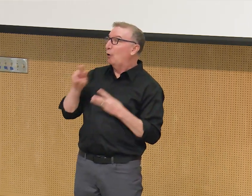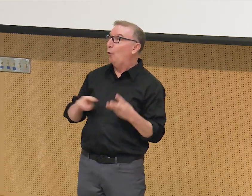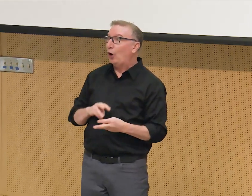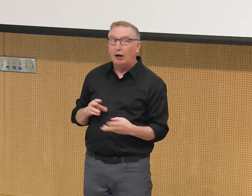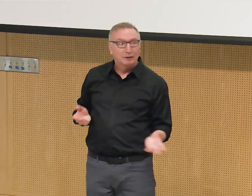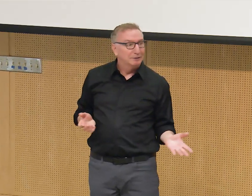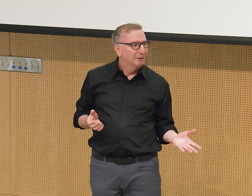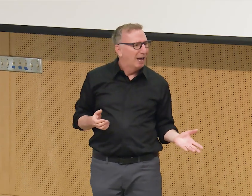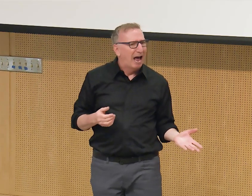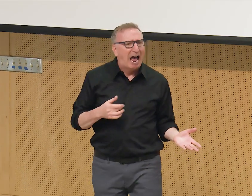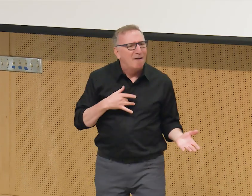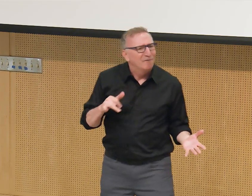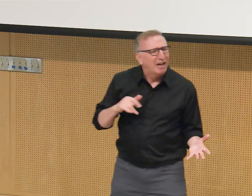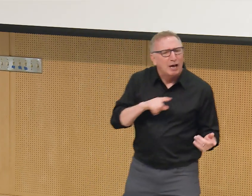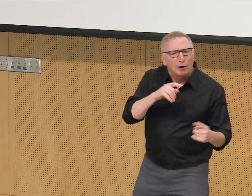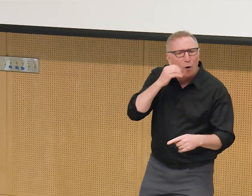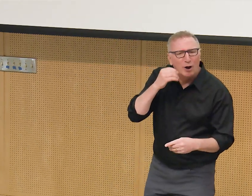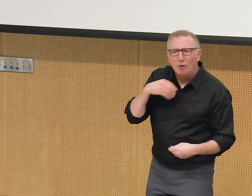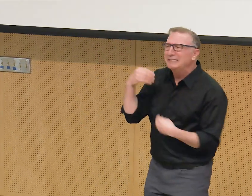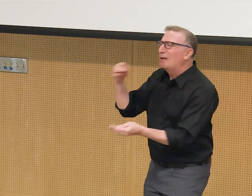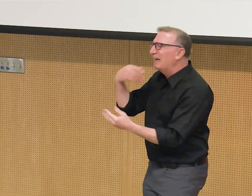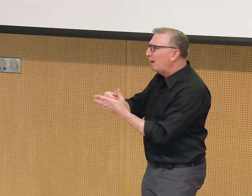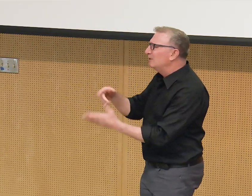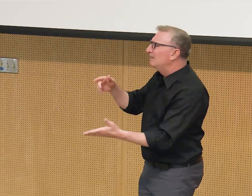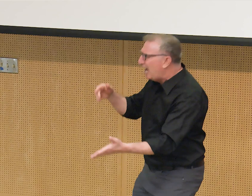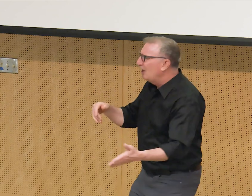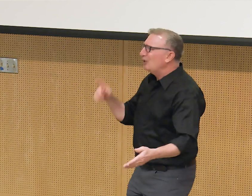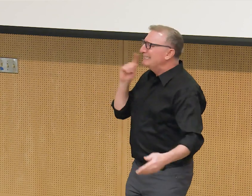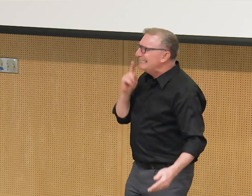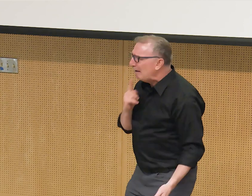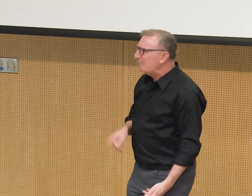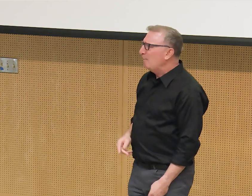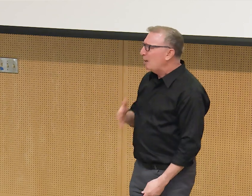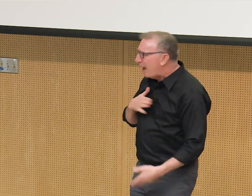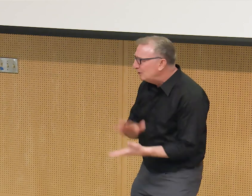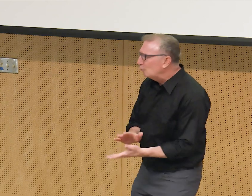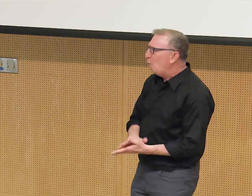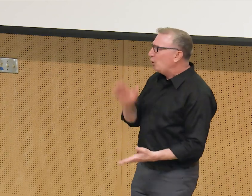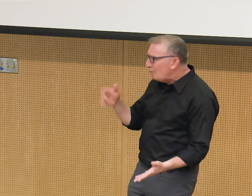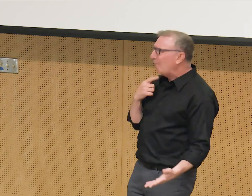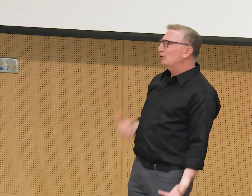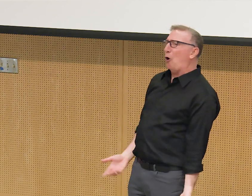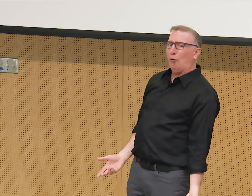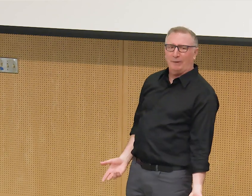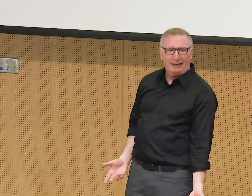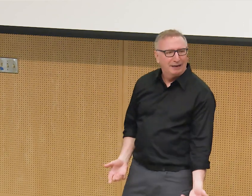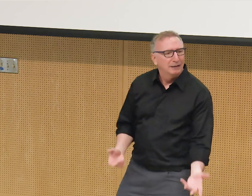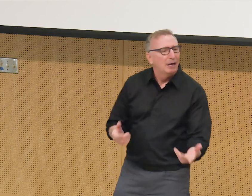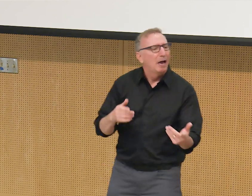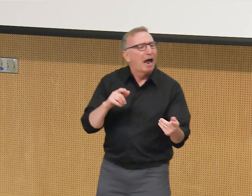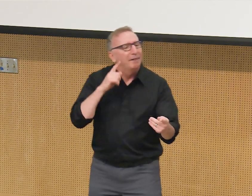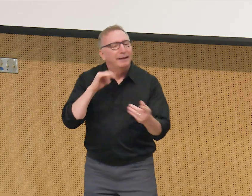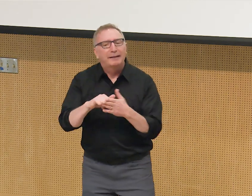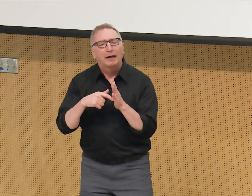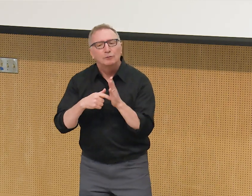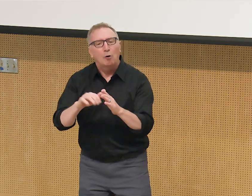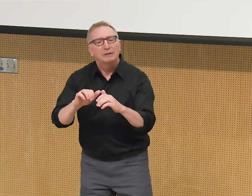I know that Deaf people can sign. No one told me. I wanted to go home and say, "Hey, you didn't tell me that there were